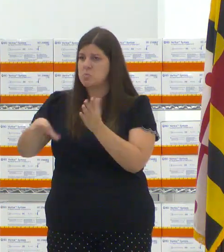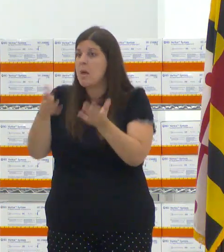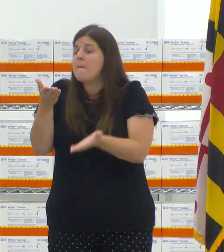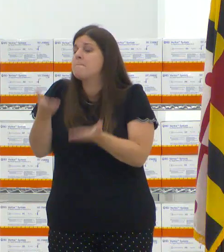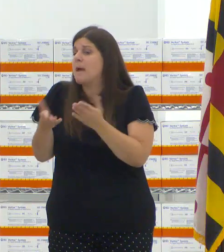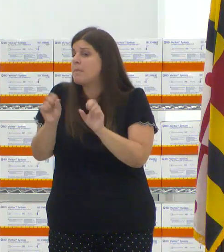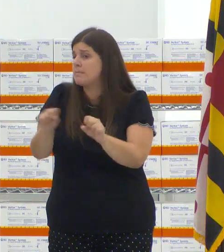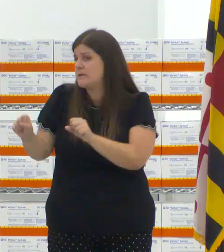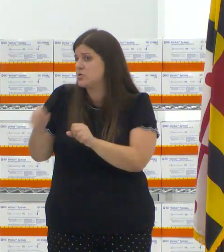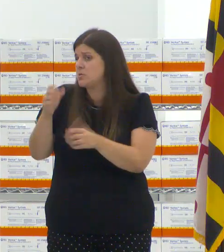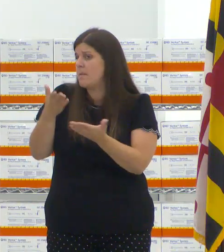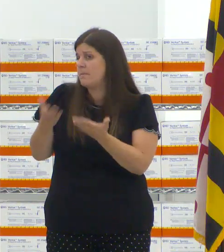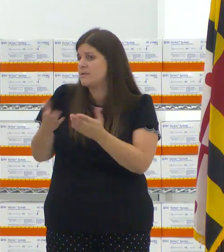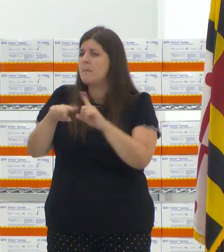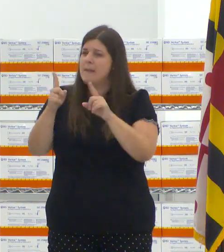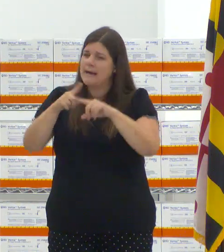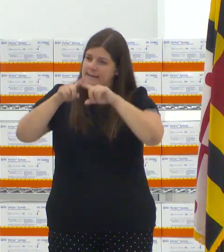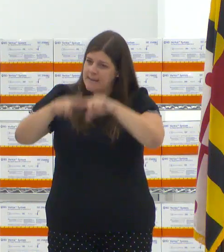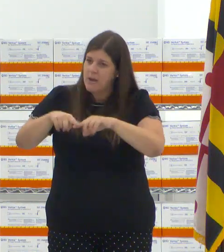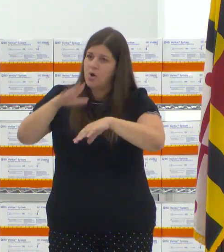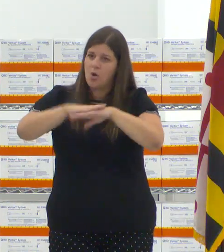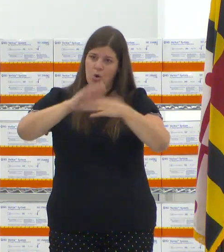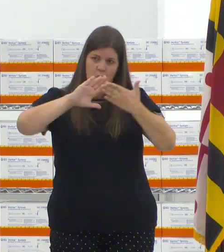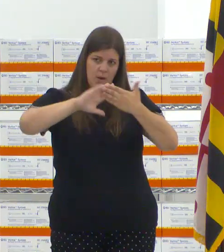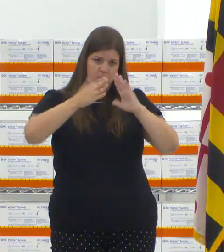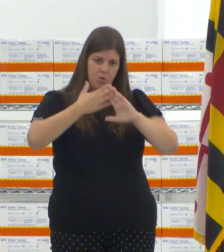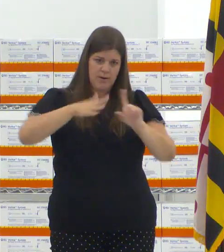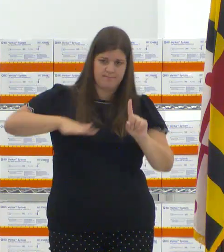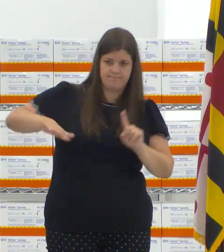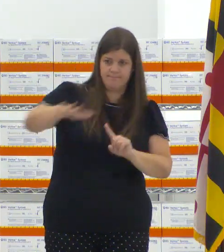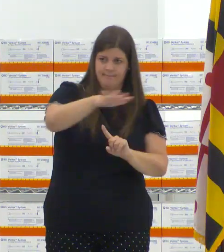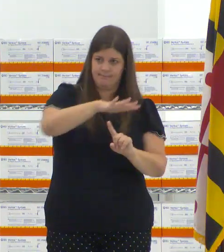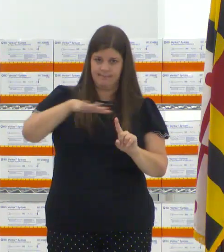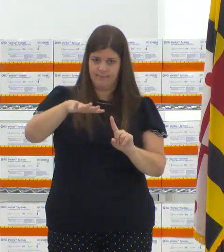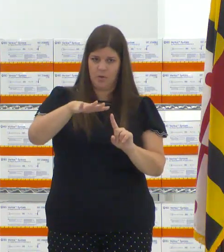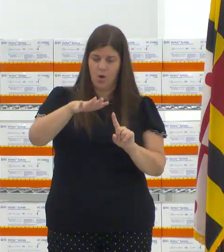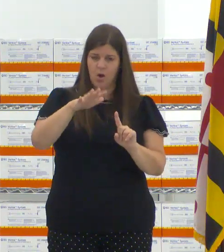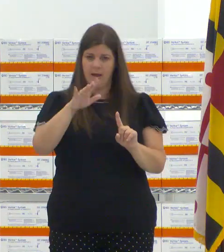they identified how it might be possible for school kids, for example, to get tested once or twice